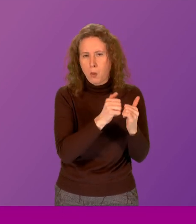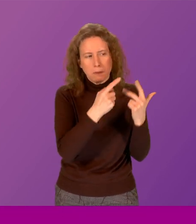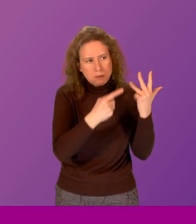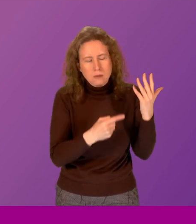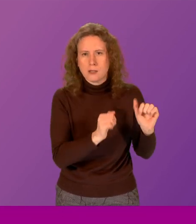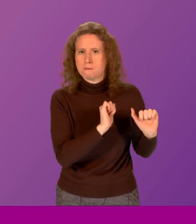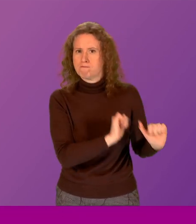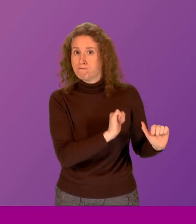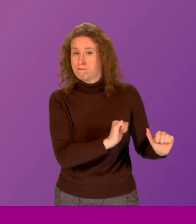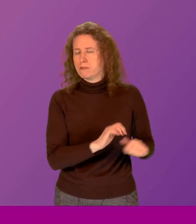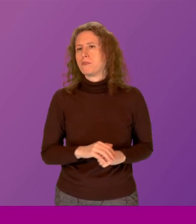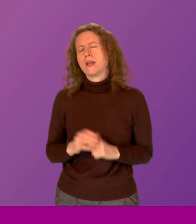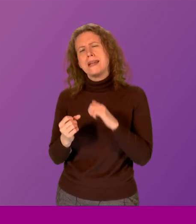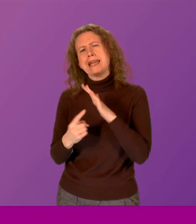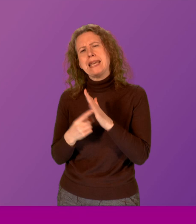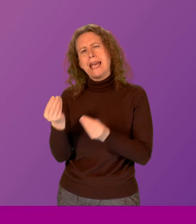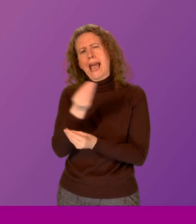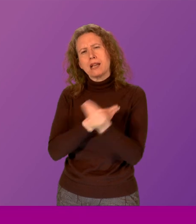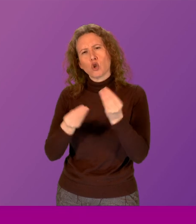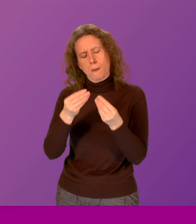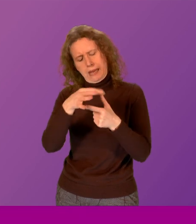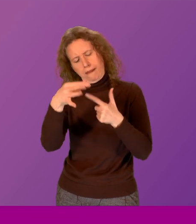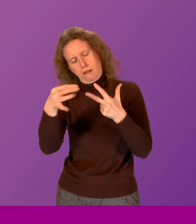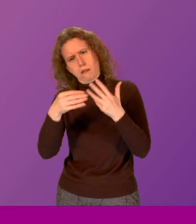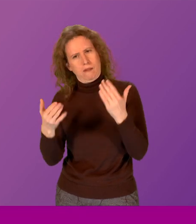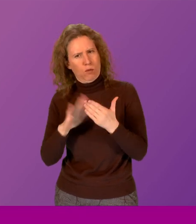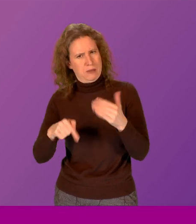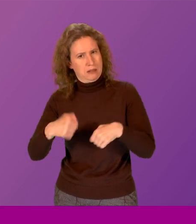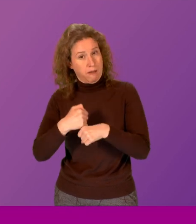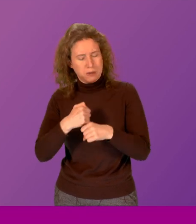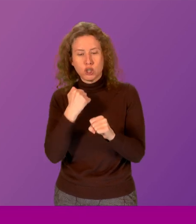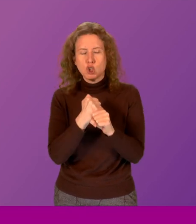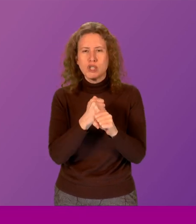On the key economic indicators under this Government, gross domestic product per head